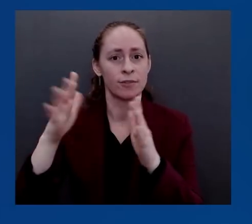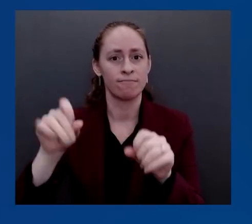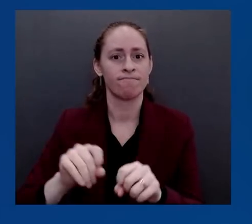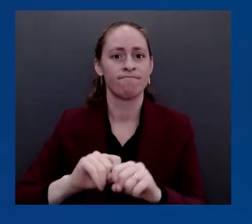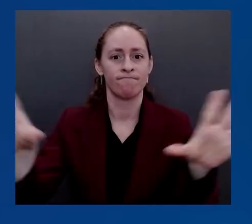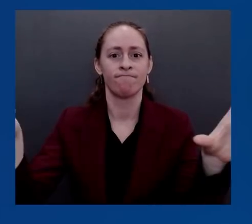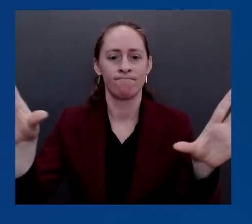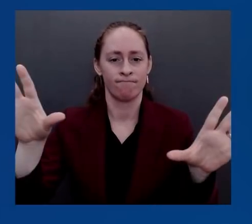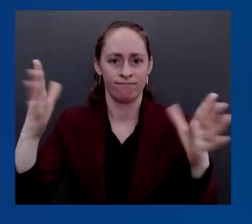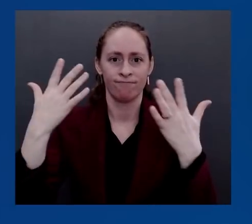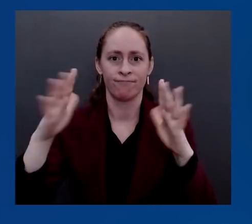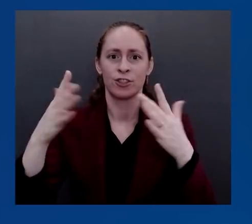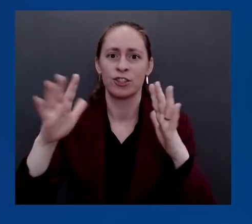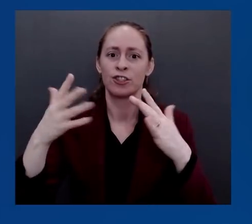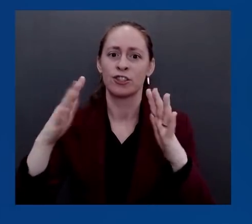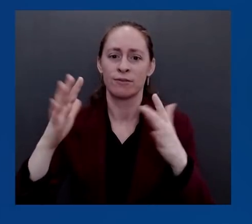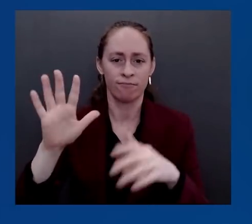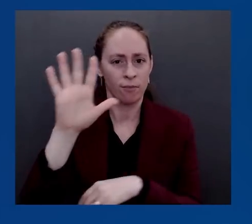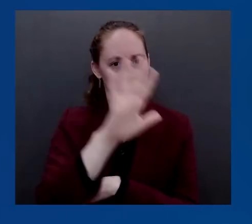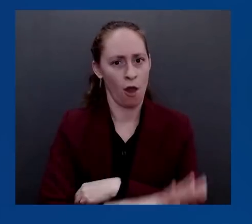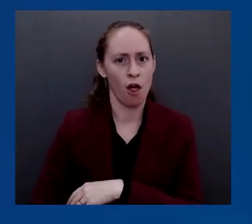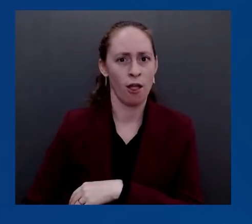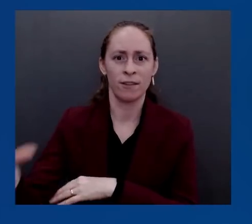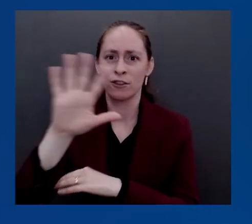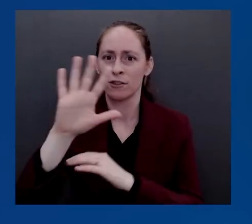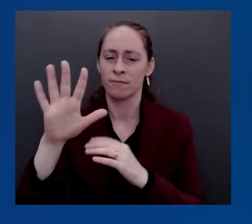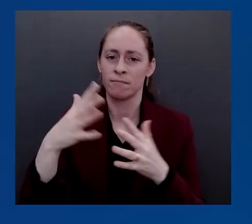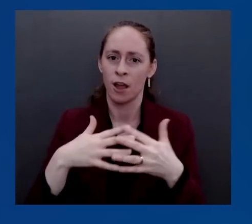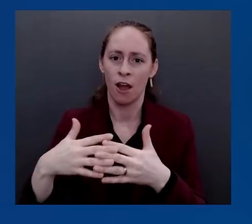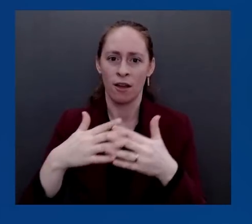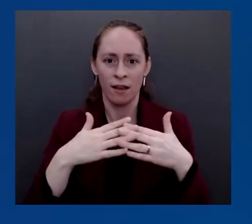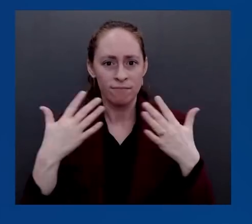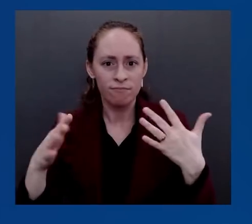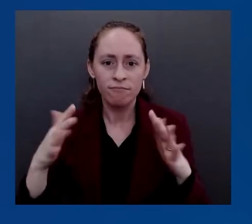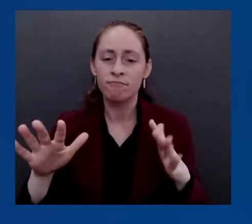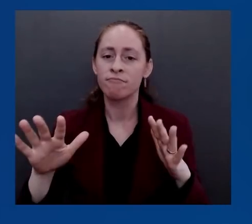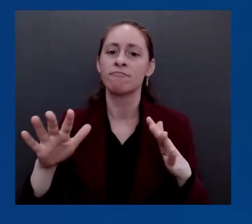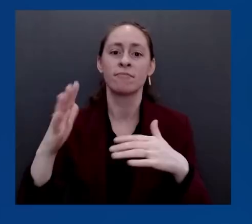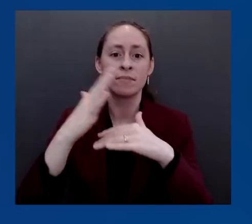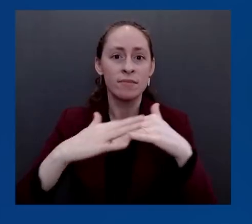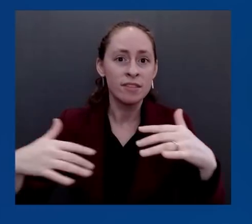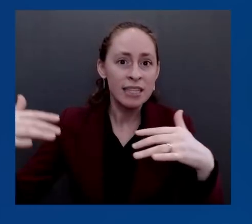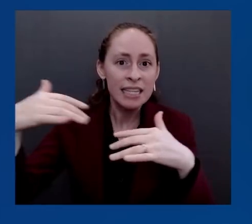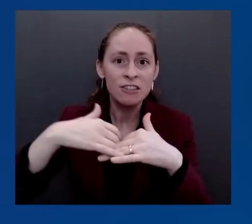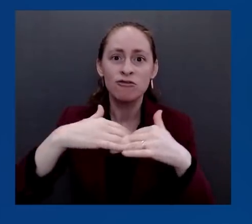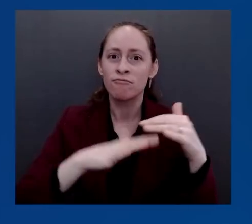That's a total of 200 million individual tests shipped to Americans across the country.